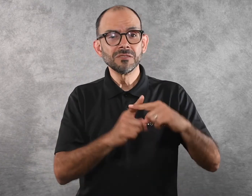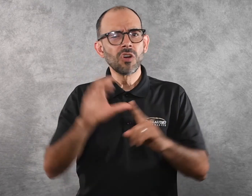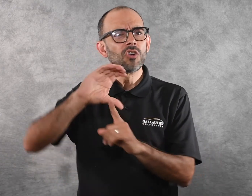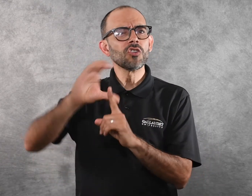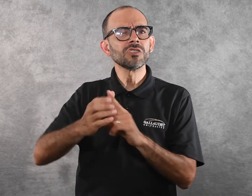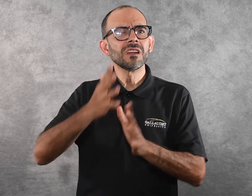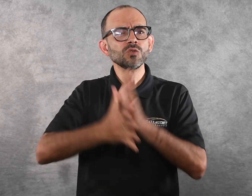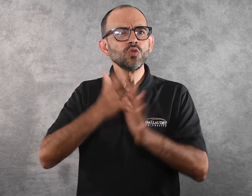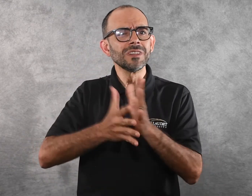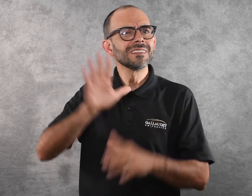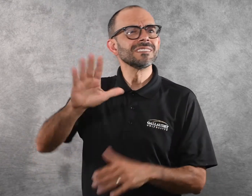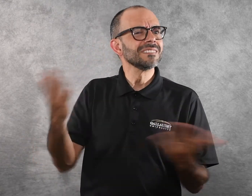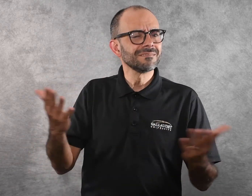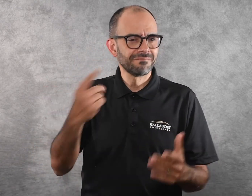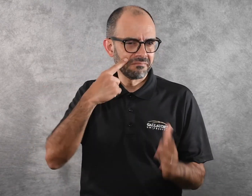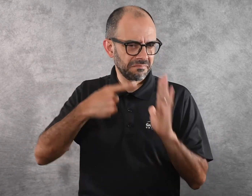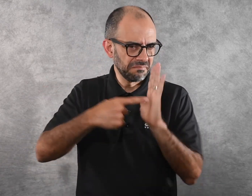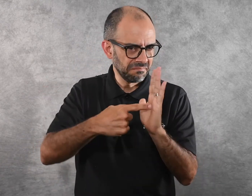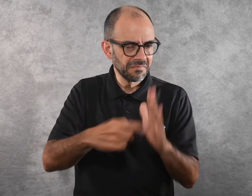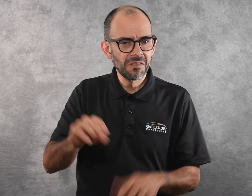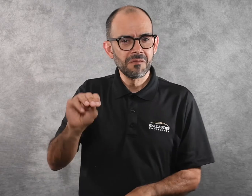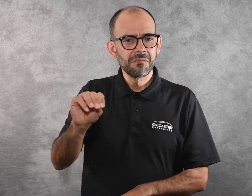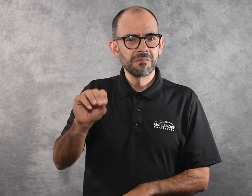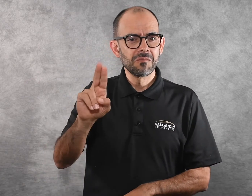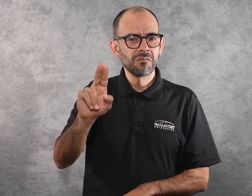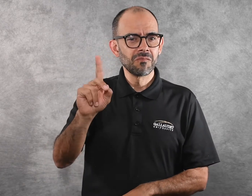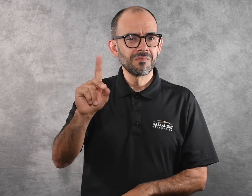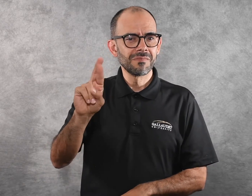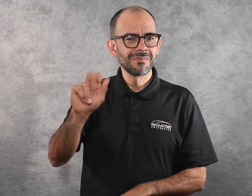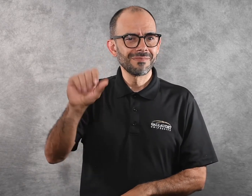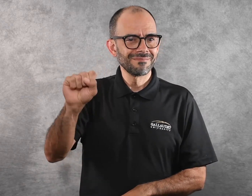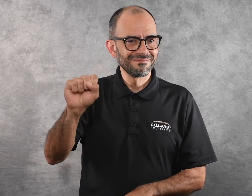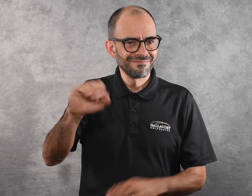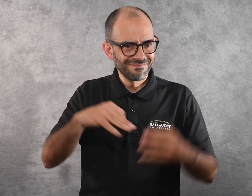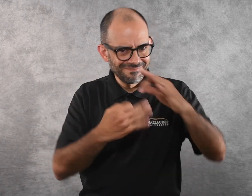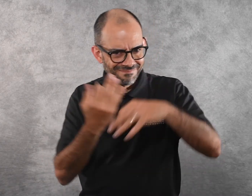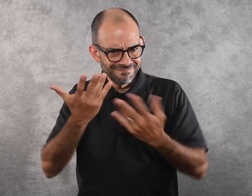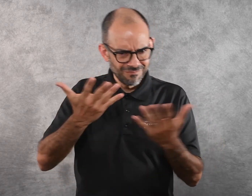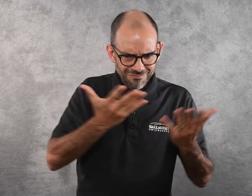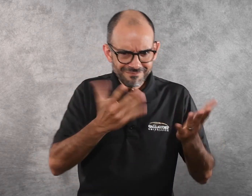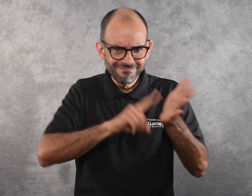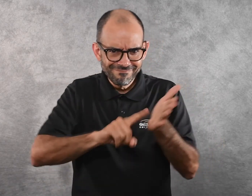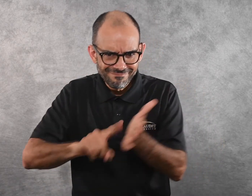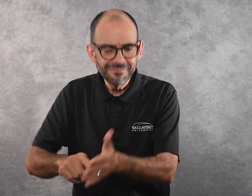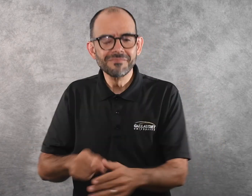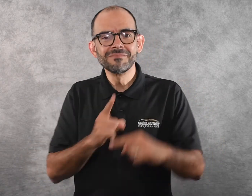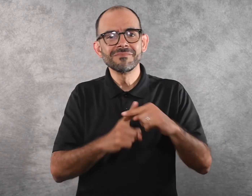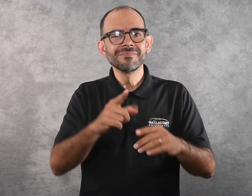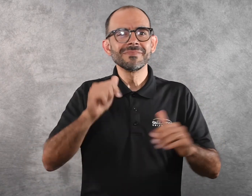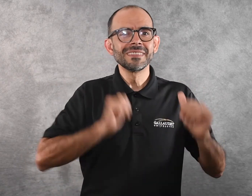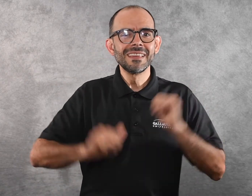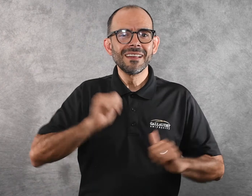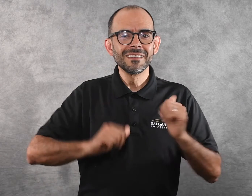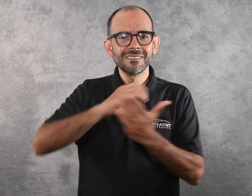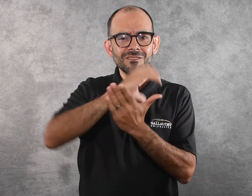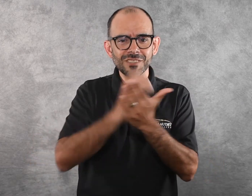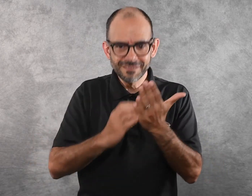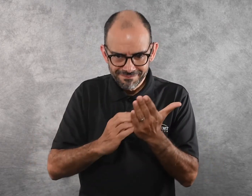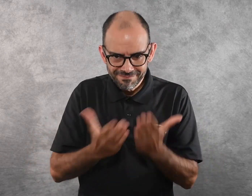cultural gestures such as mudras, theatrical choreography,